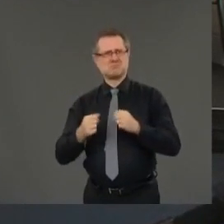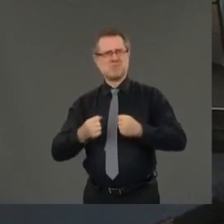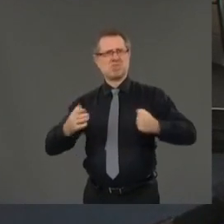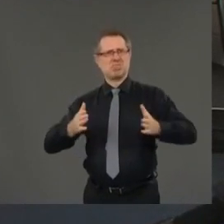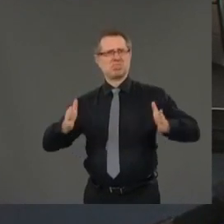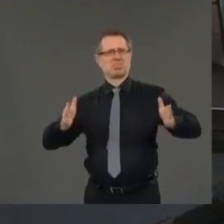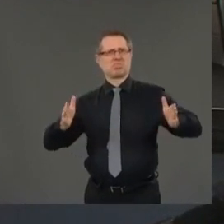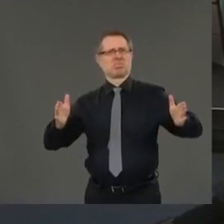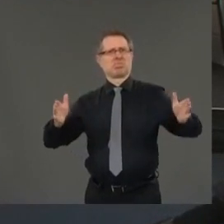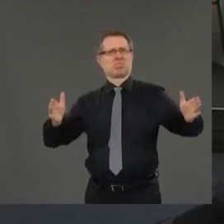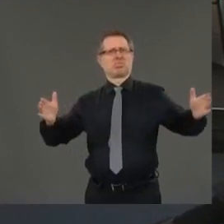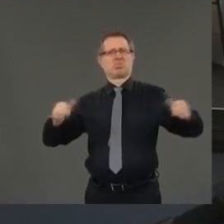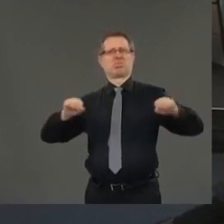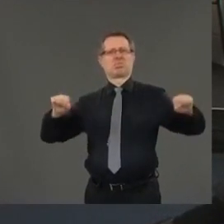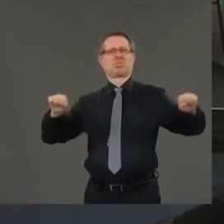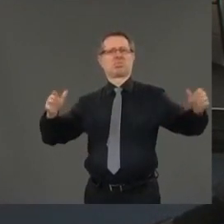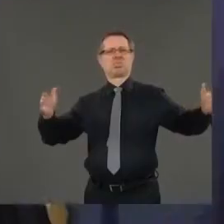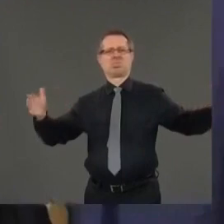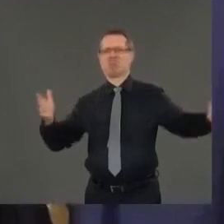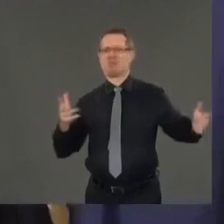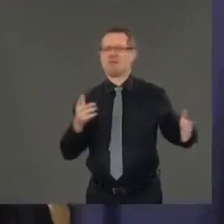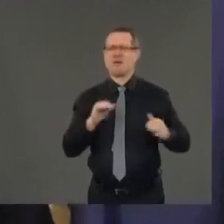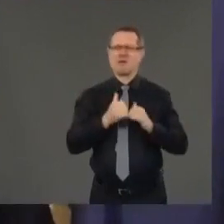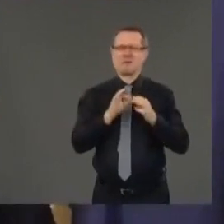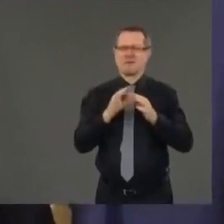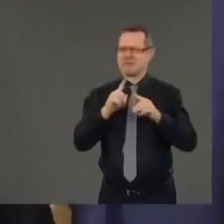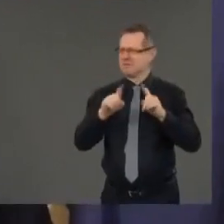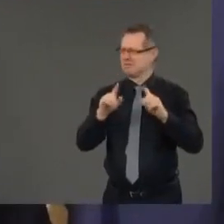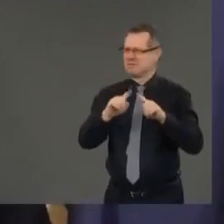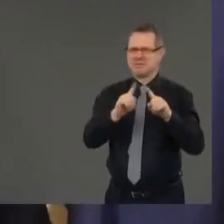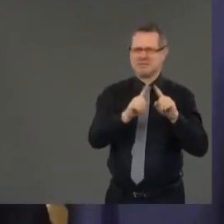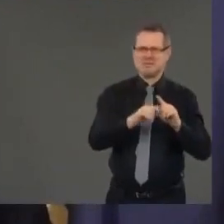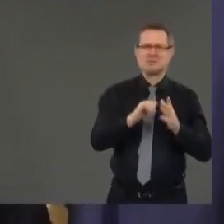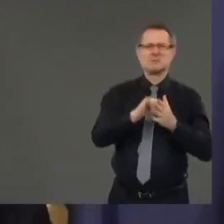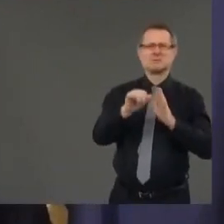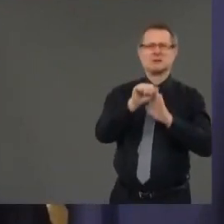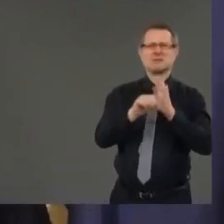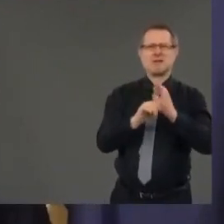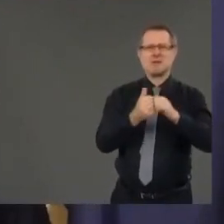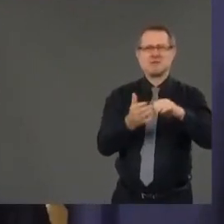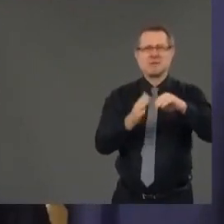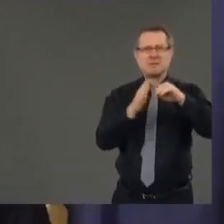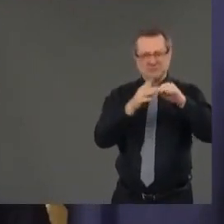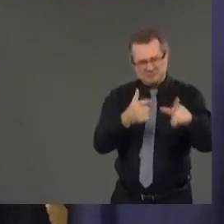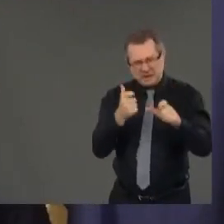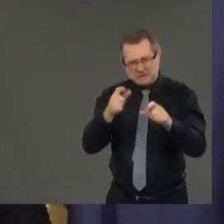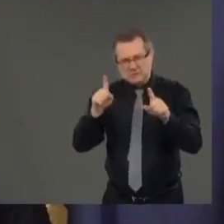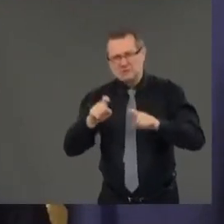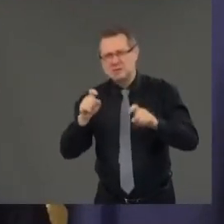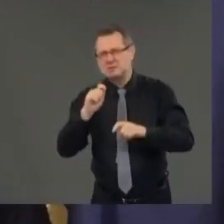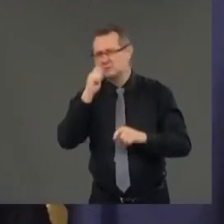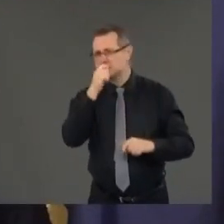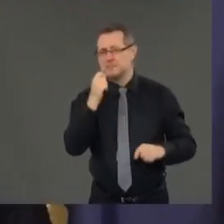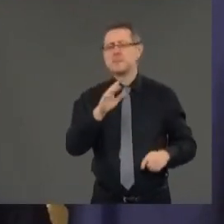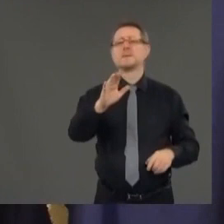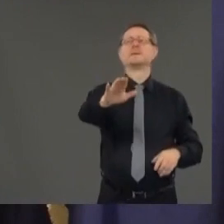I WONDER IF YOU CAN ELABORATE ON THAT, HAVE YOU SEEN THE AVERAGE TIME GET WORSE IN THE LAST FEW WEEKS.